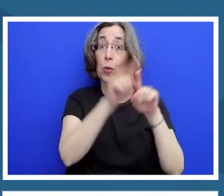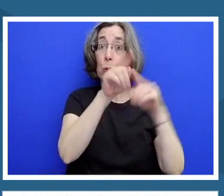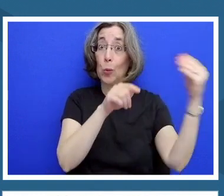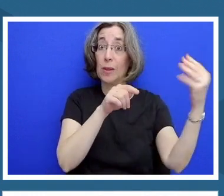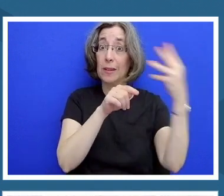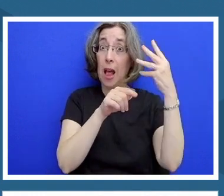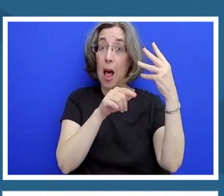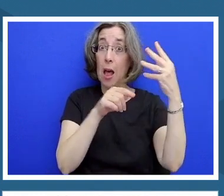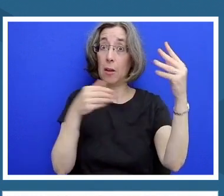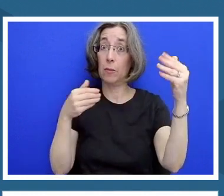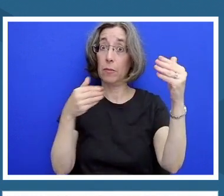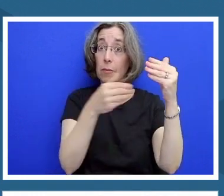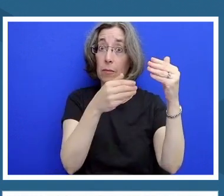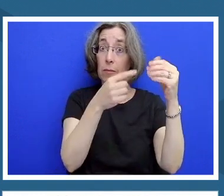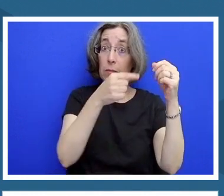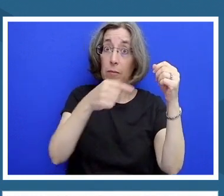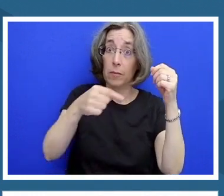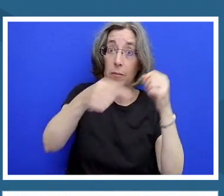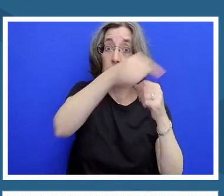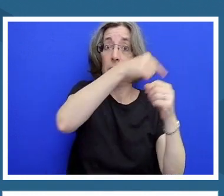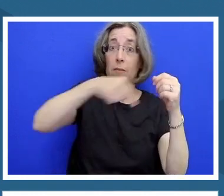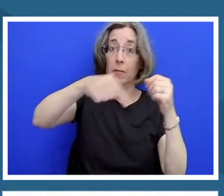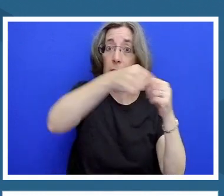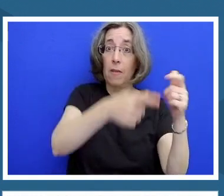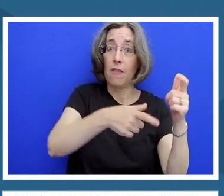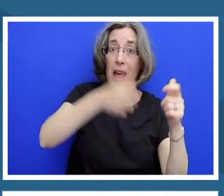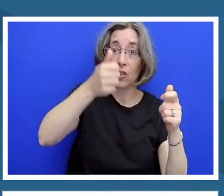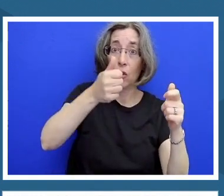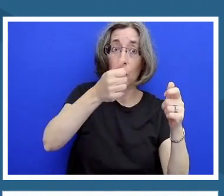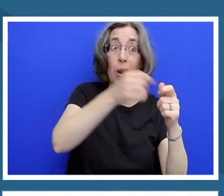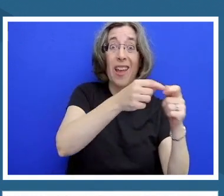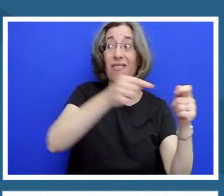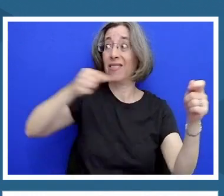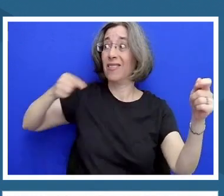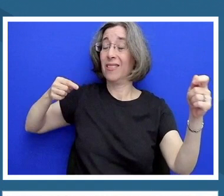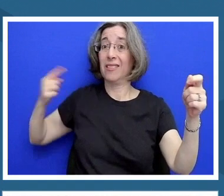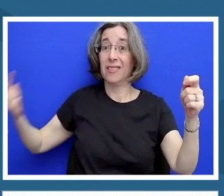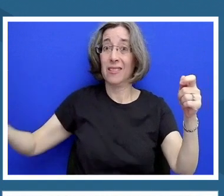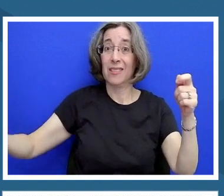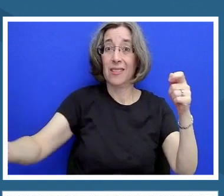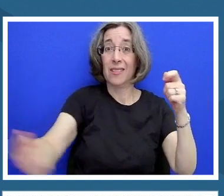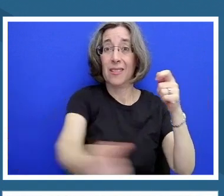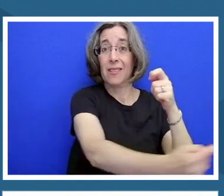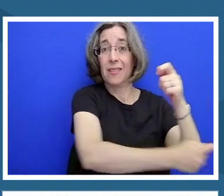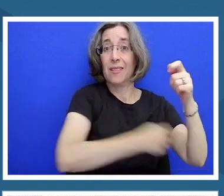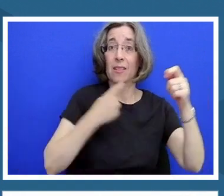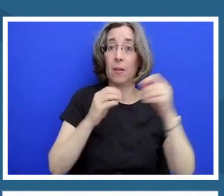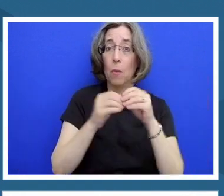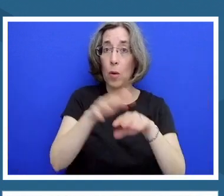the system and its size and scale and